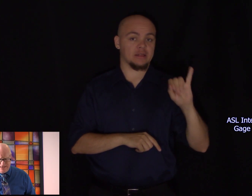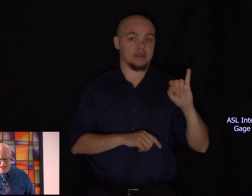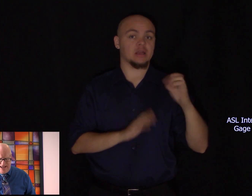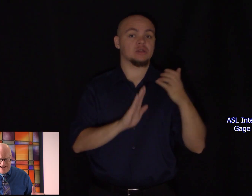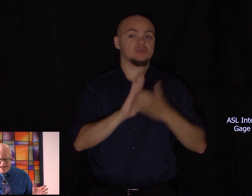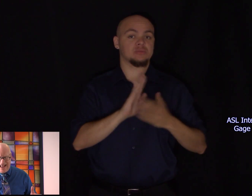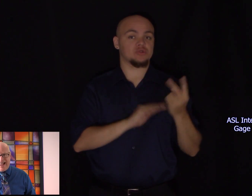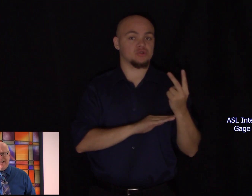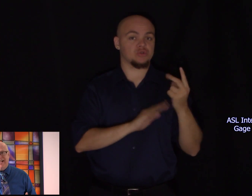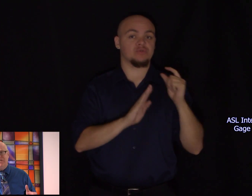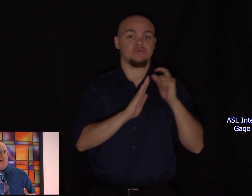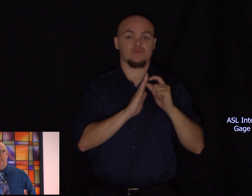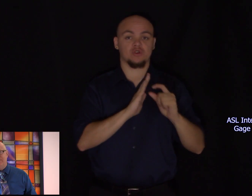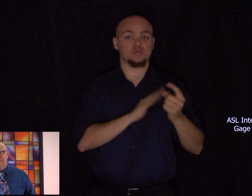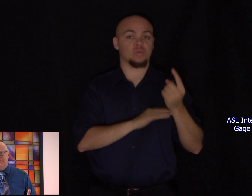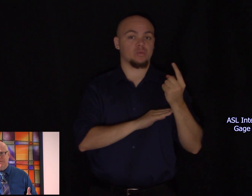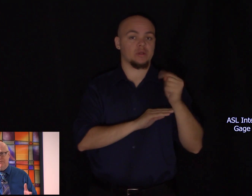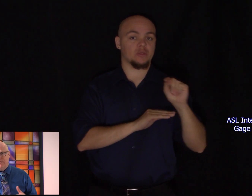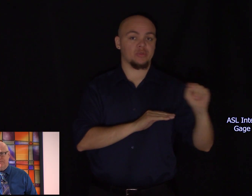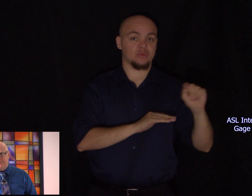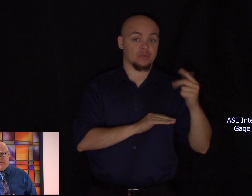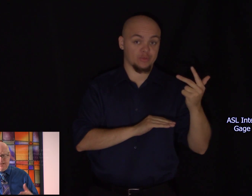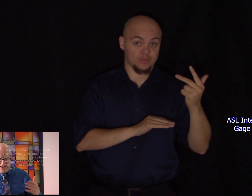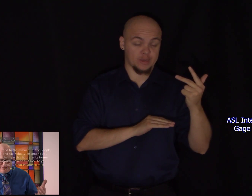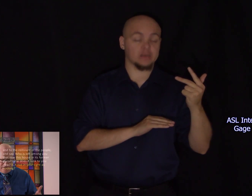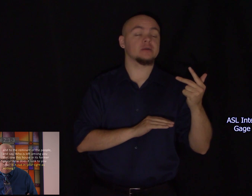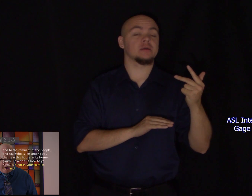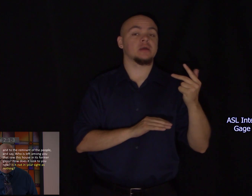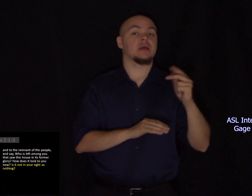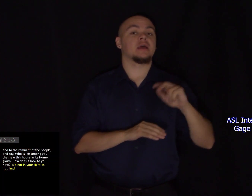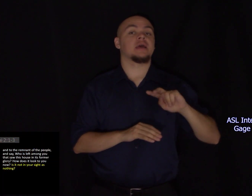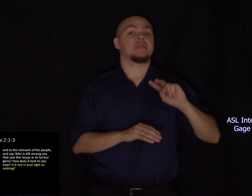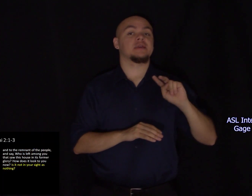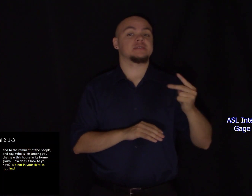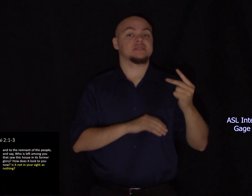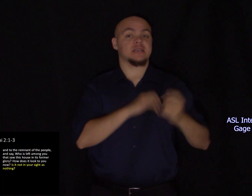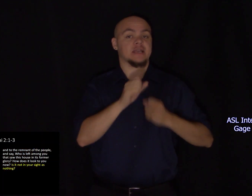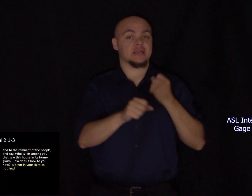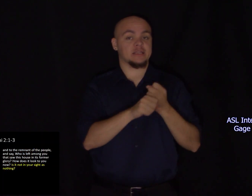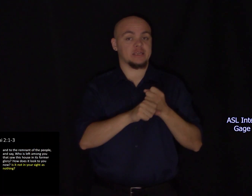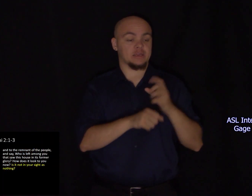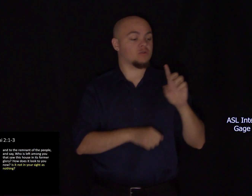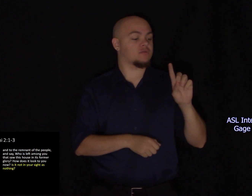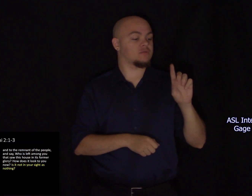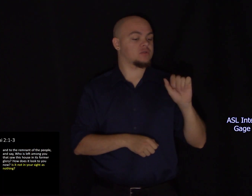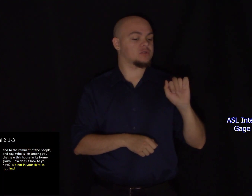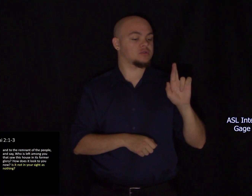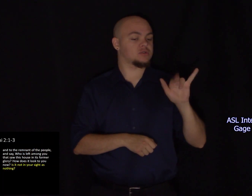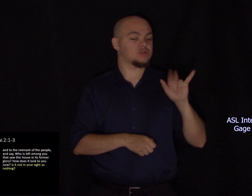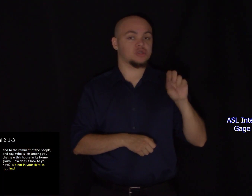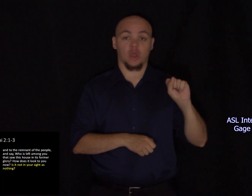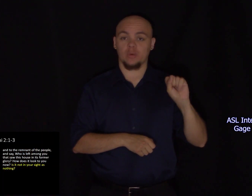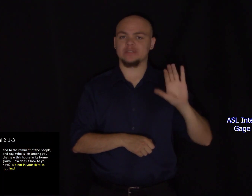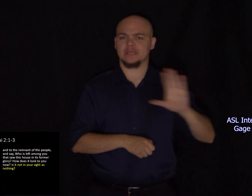in Haggai chapter 2 verses 1 through 3 this is what it says in the second year of King Darius in